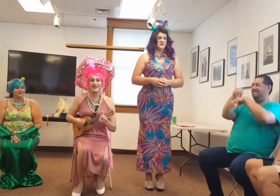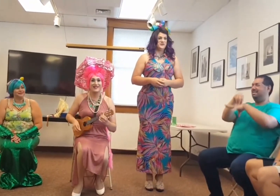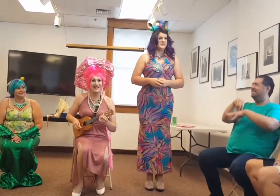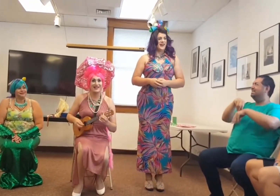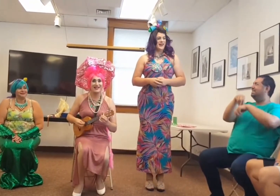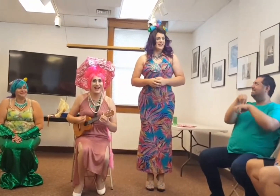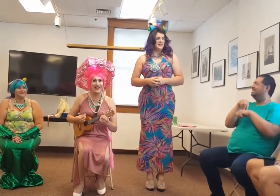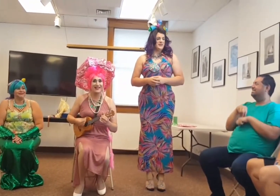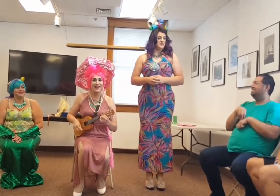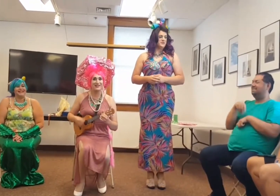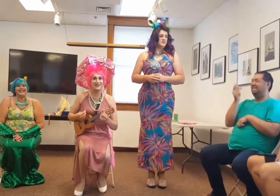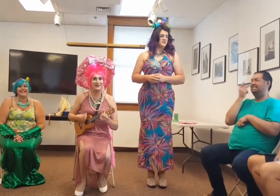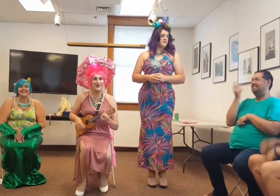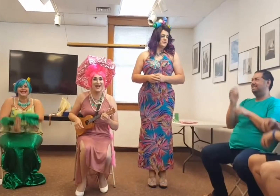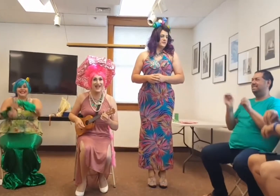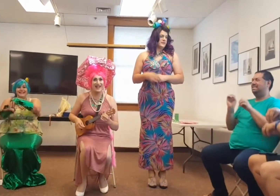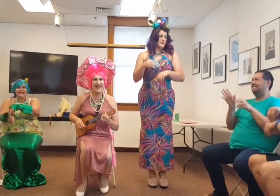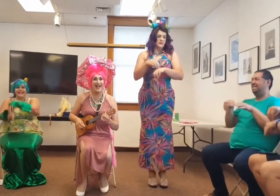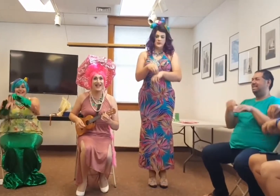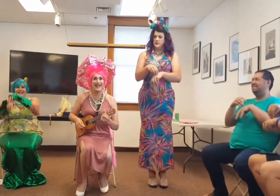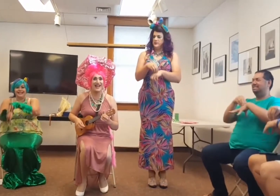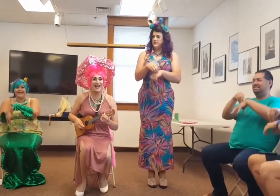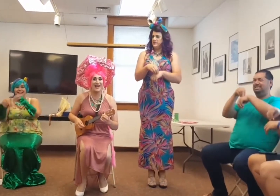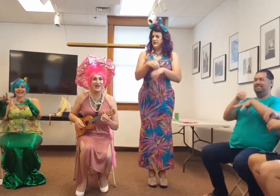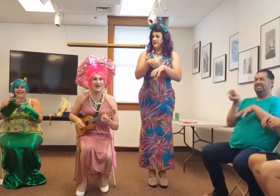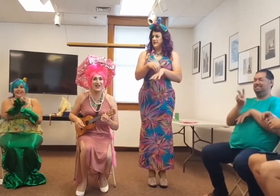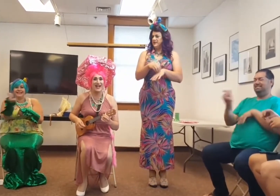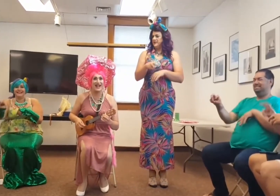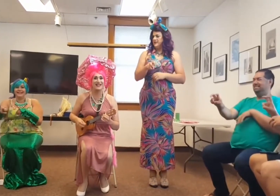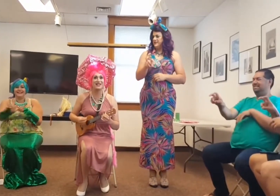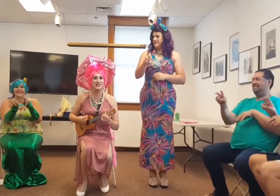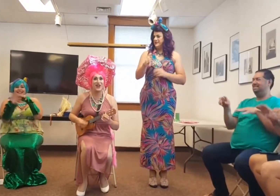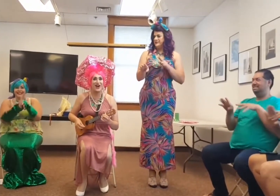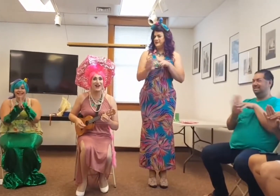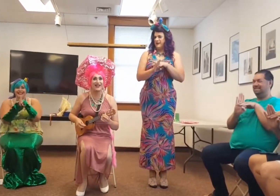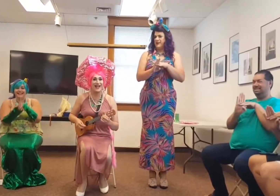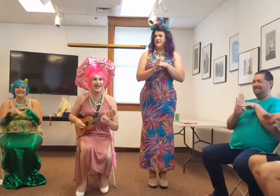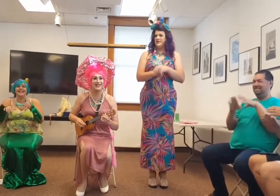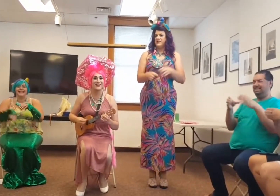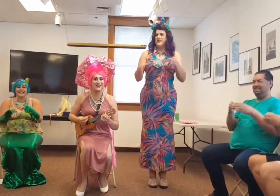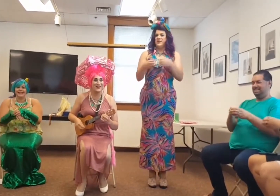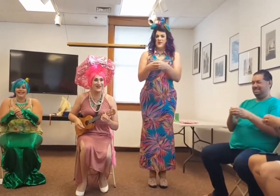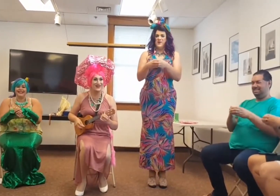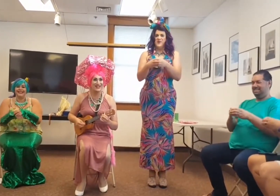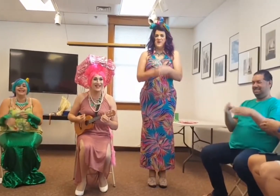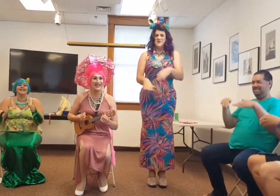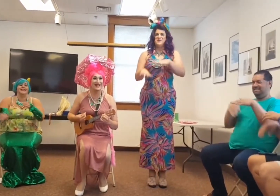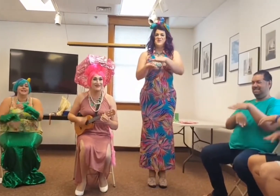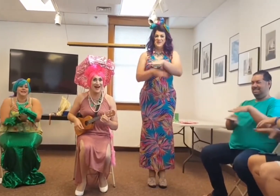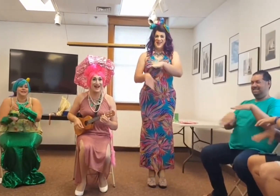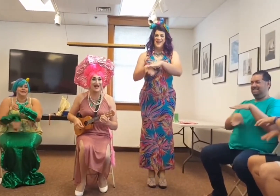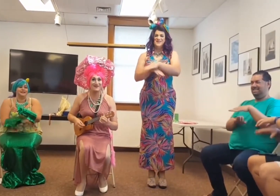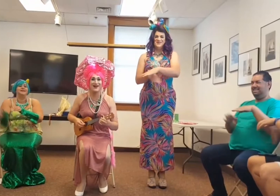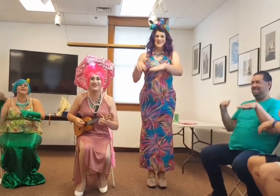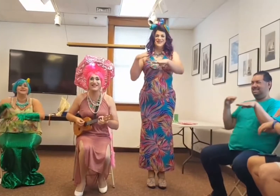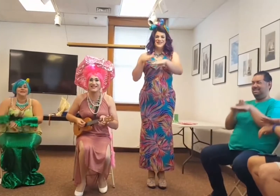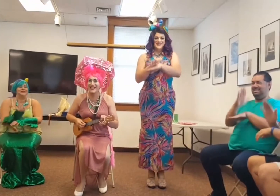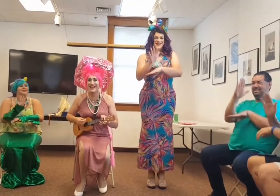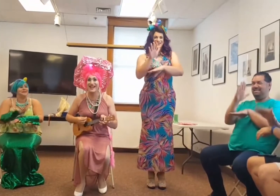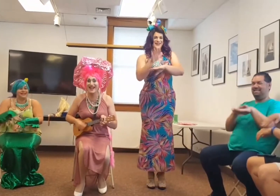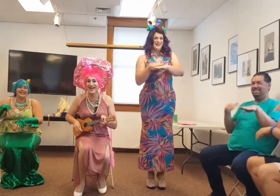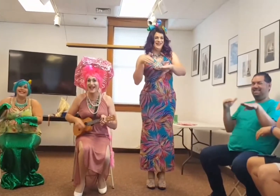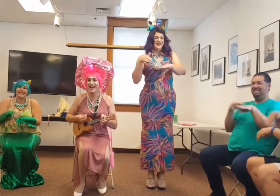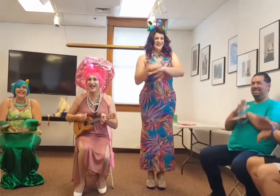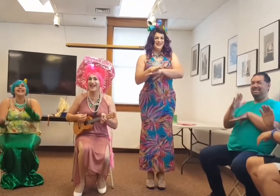see nothing yet. There's a squid and an eel and a shark at the hole in the bottom of the sea.